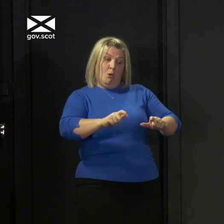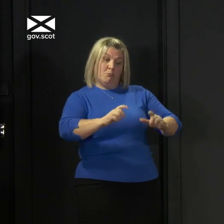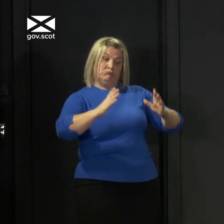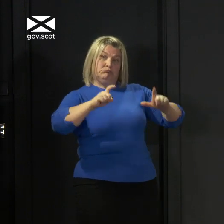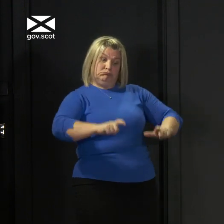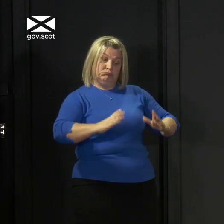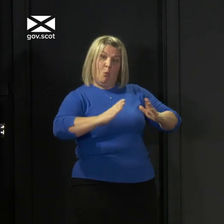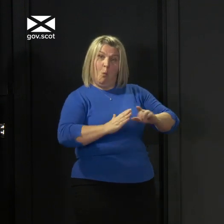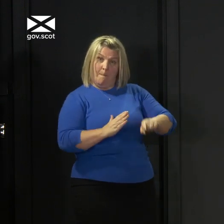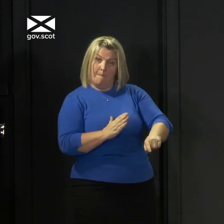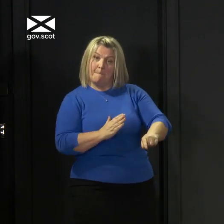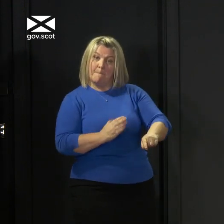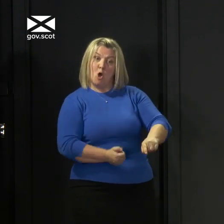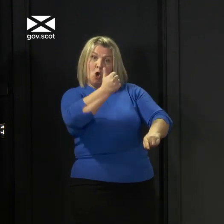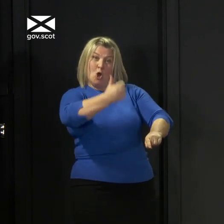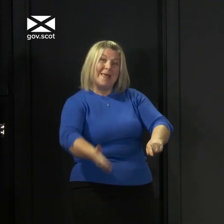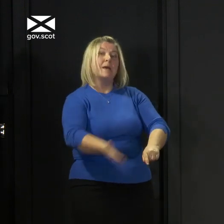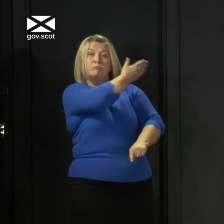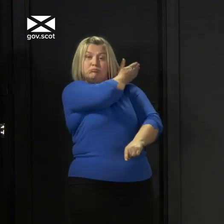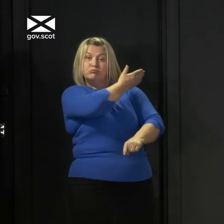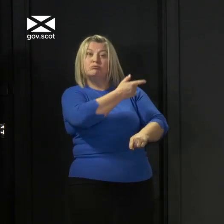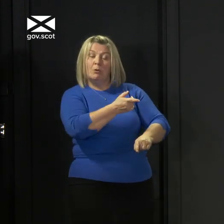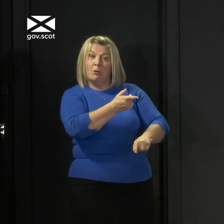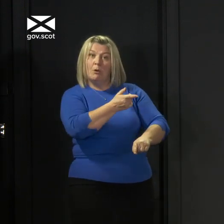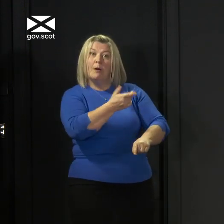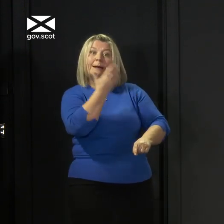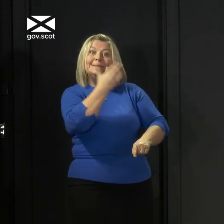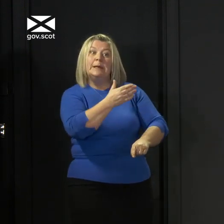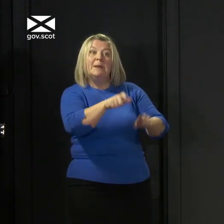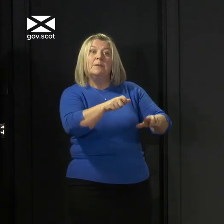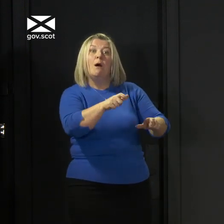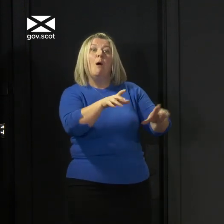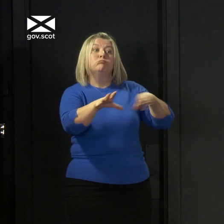lift lockdown measures that KC's are resurging and again we are seeing you